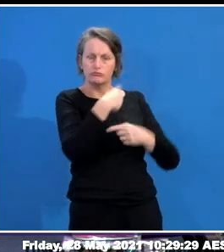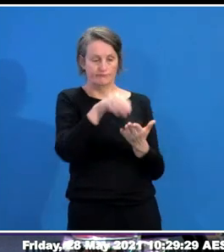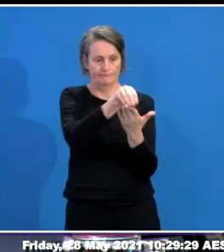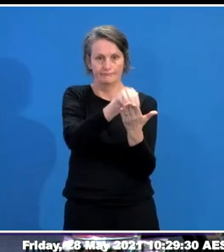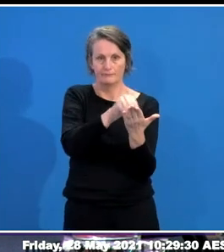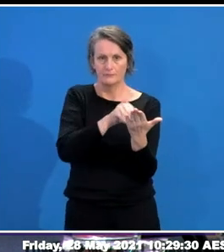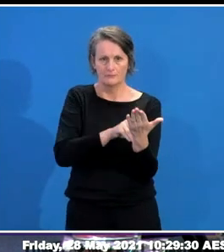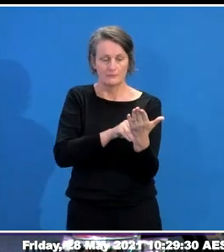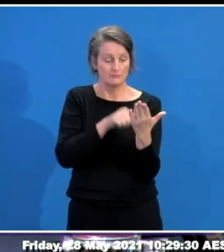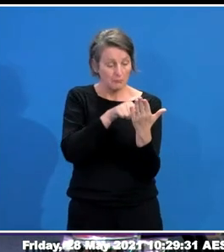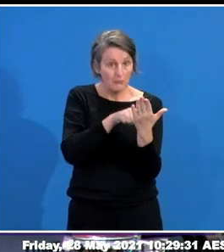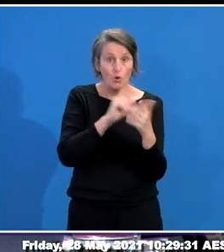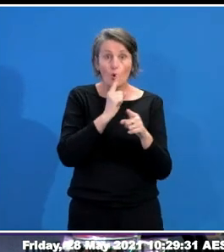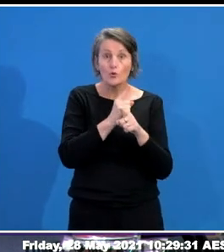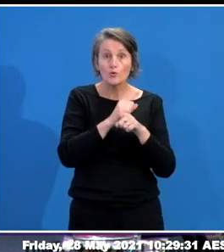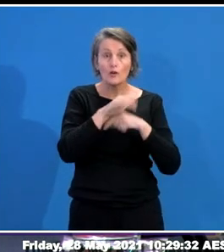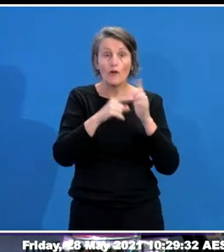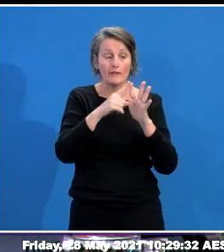There is no reference to Eliza in this part, is there?